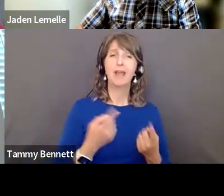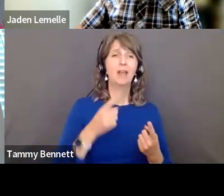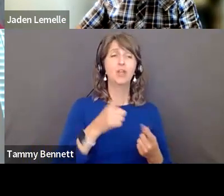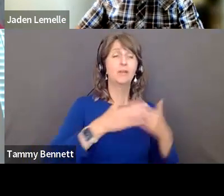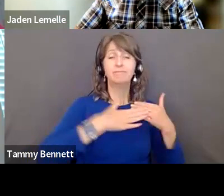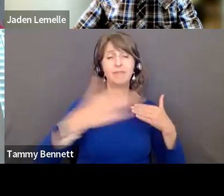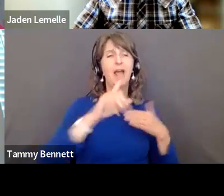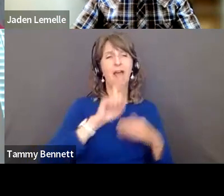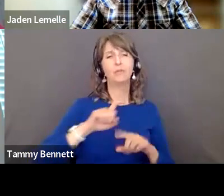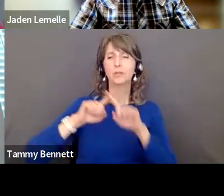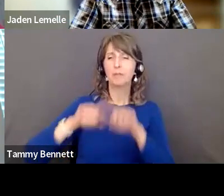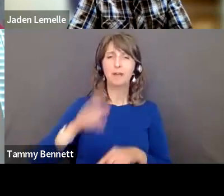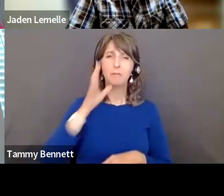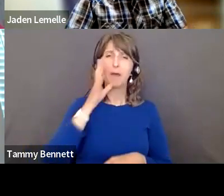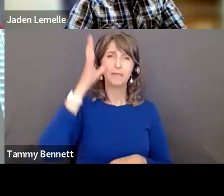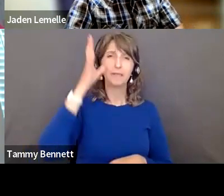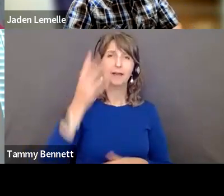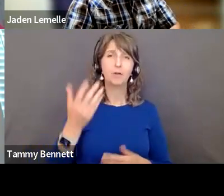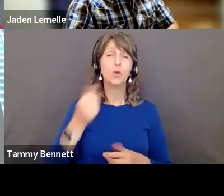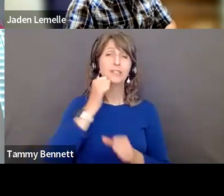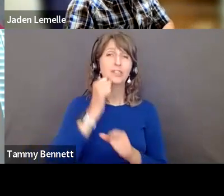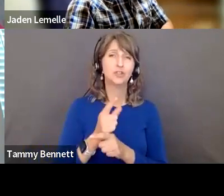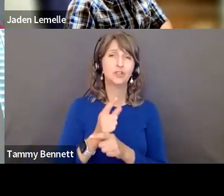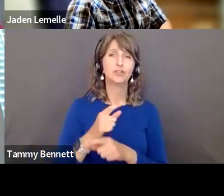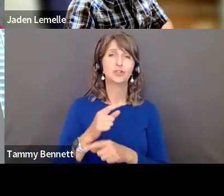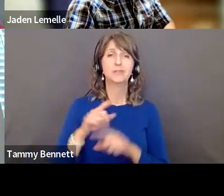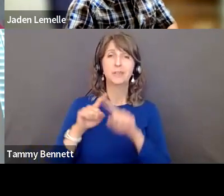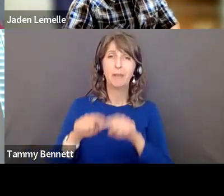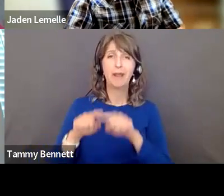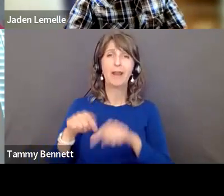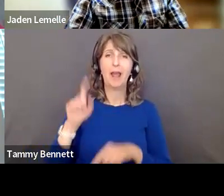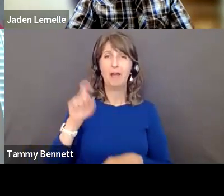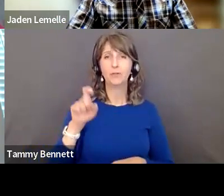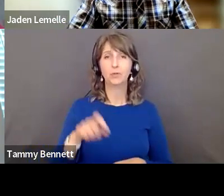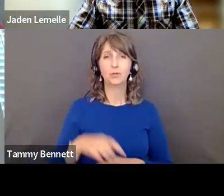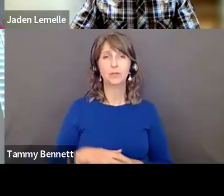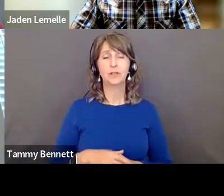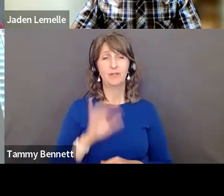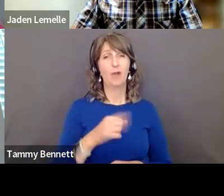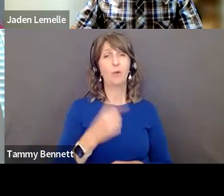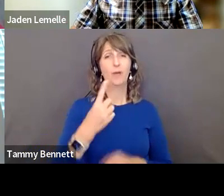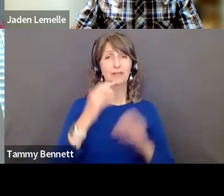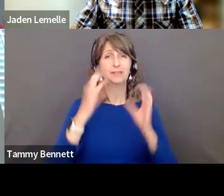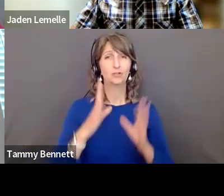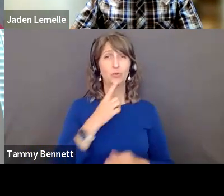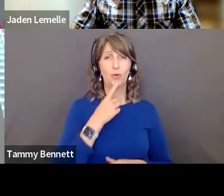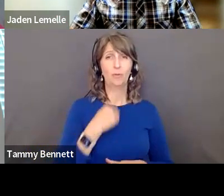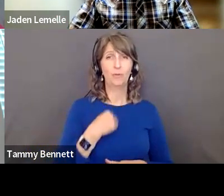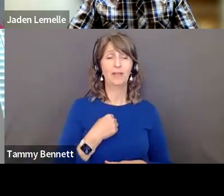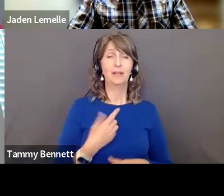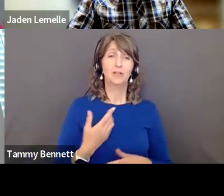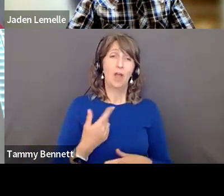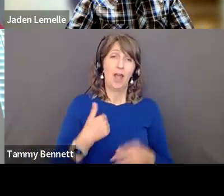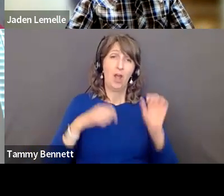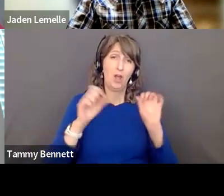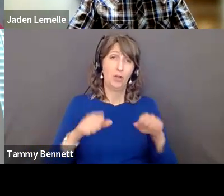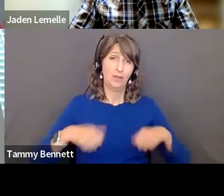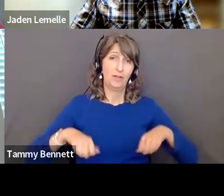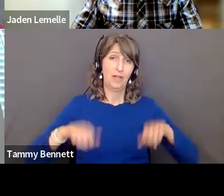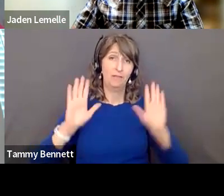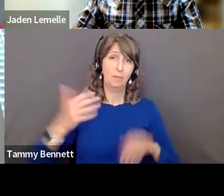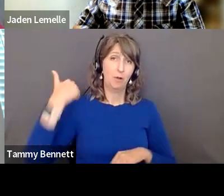For for everything. I wouldn't do anything. But I could I could have gave up a long time ago but